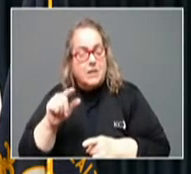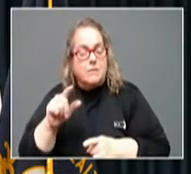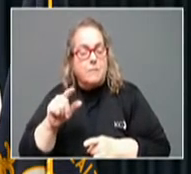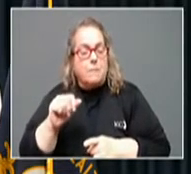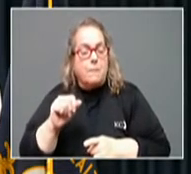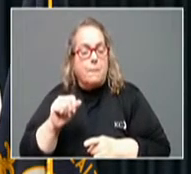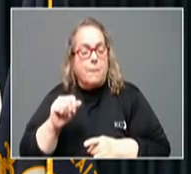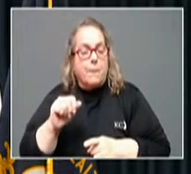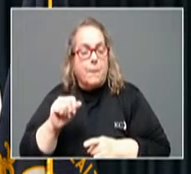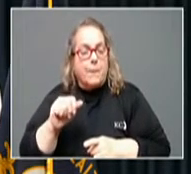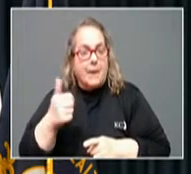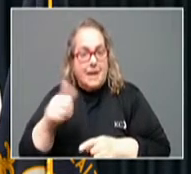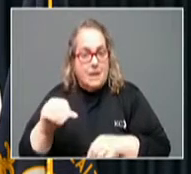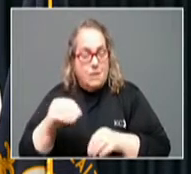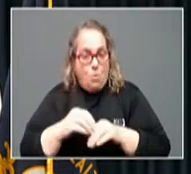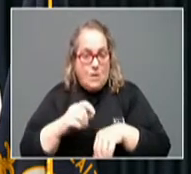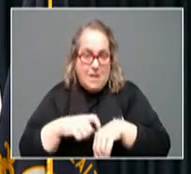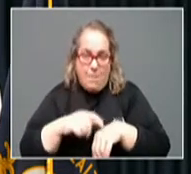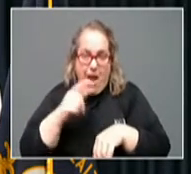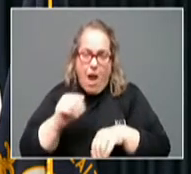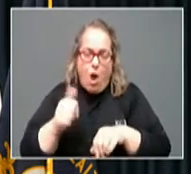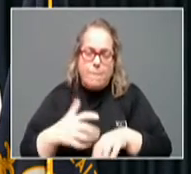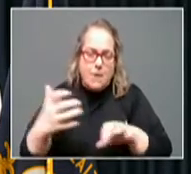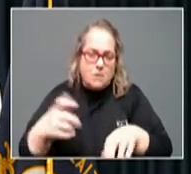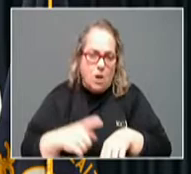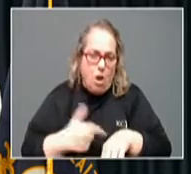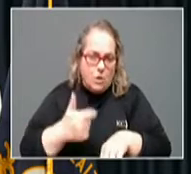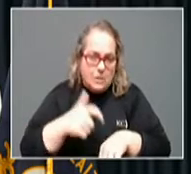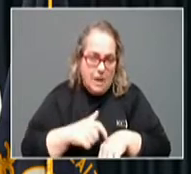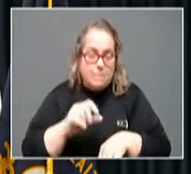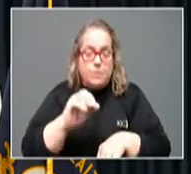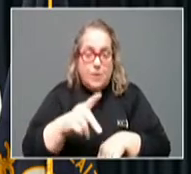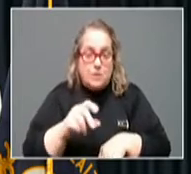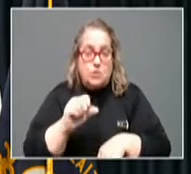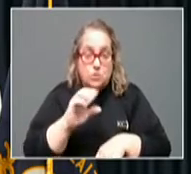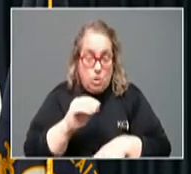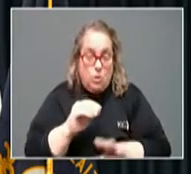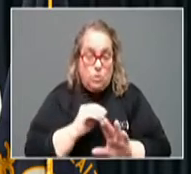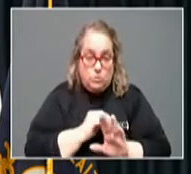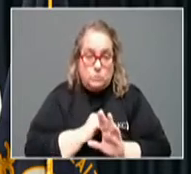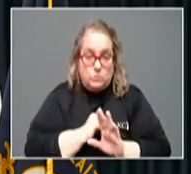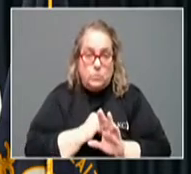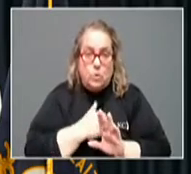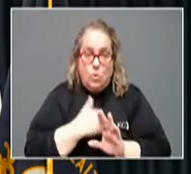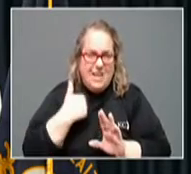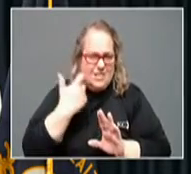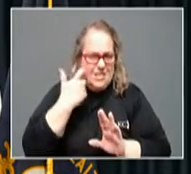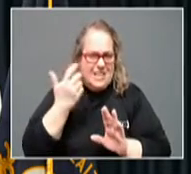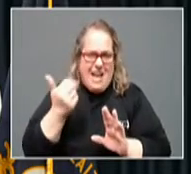Okay. So we just had a great week of declining cases, but it's still our